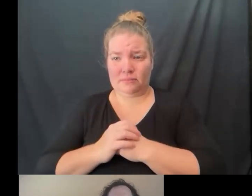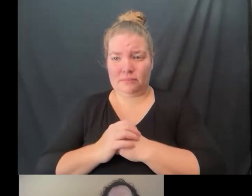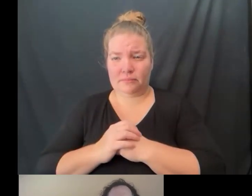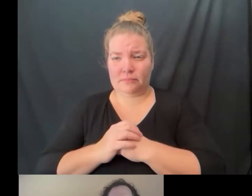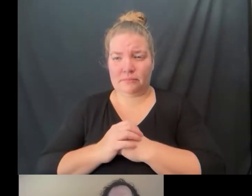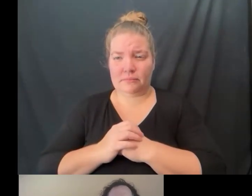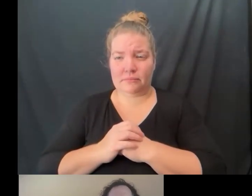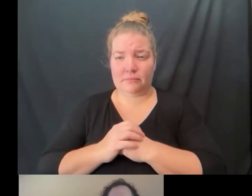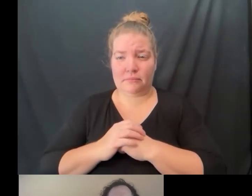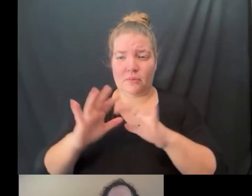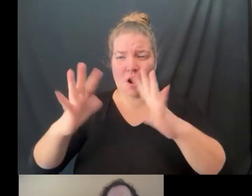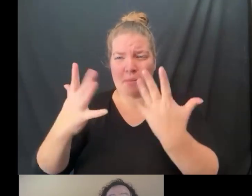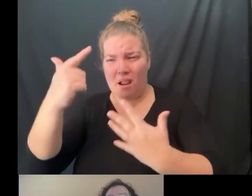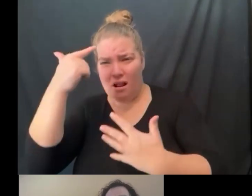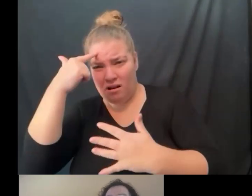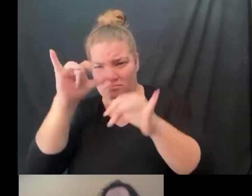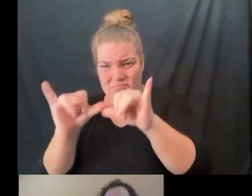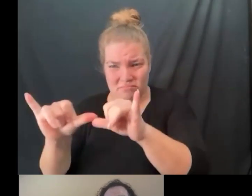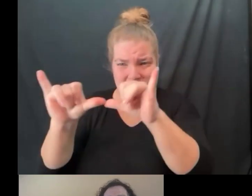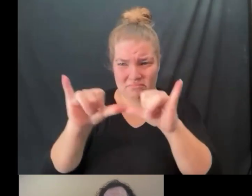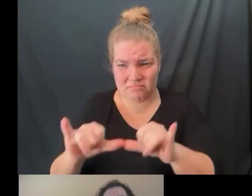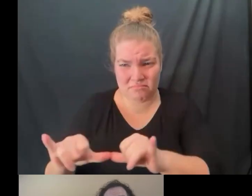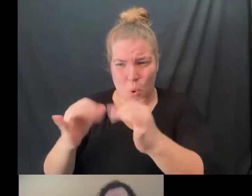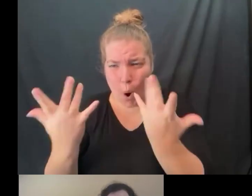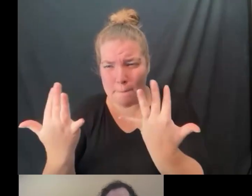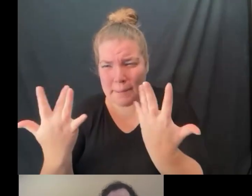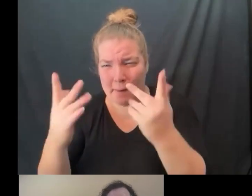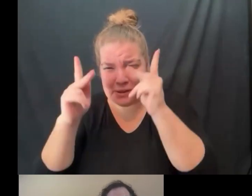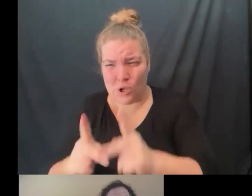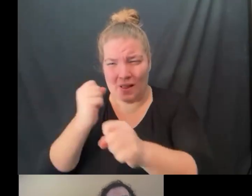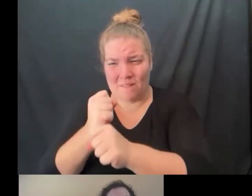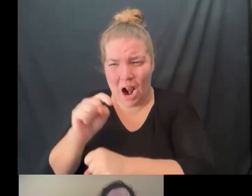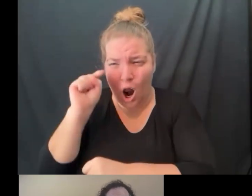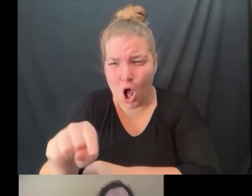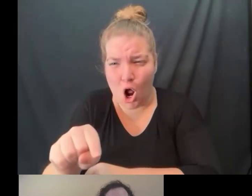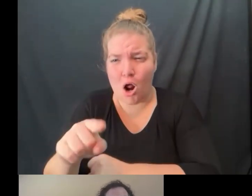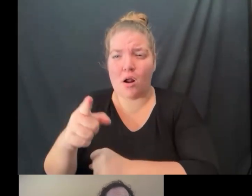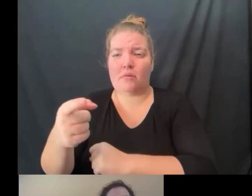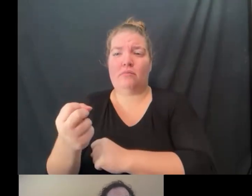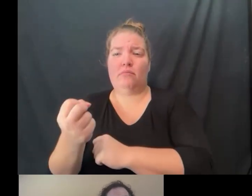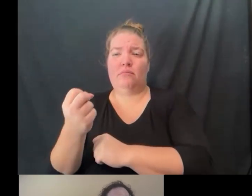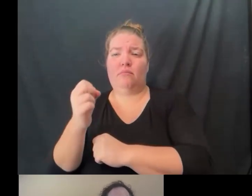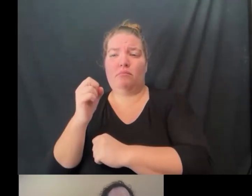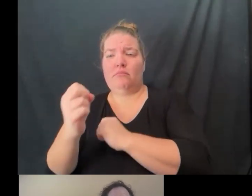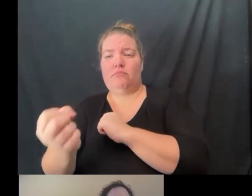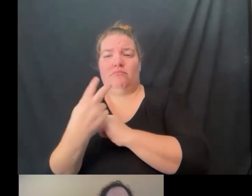if you email me, I'll send you the full formula. Or you can also get it from ESDC.